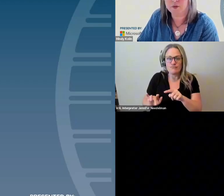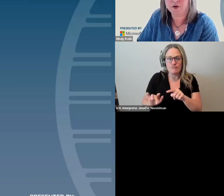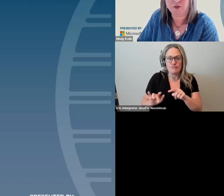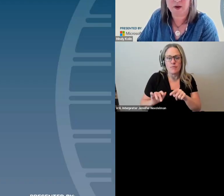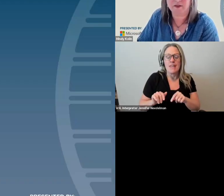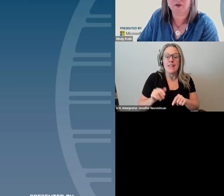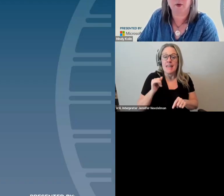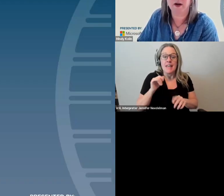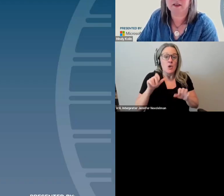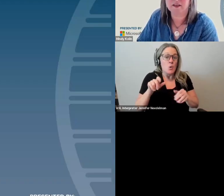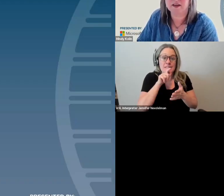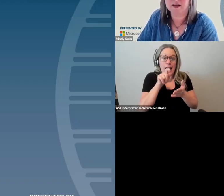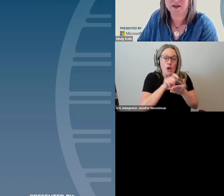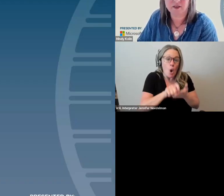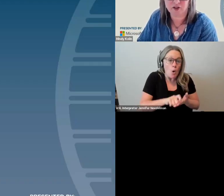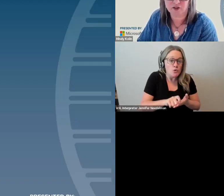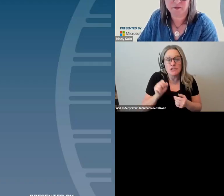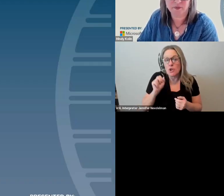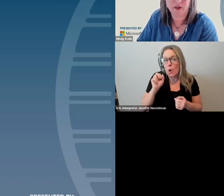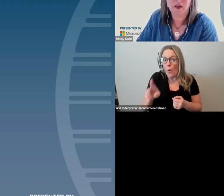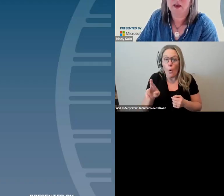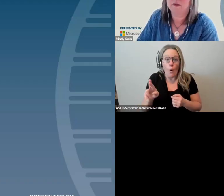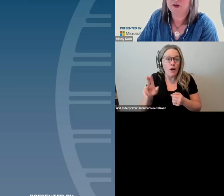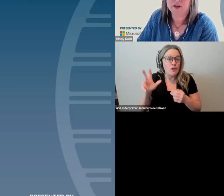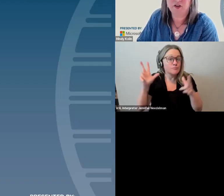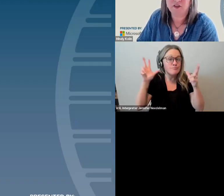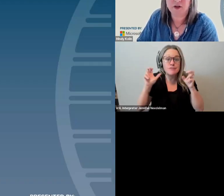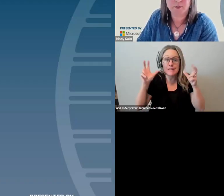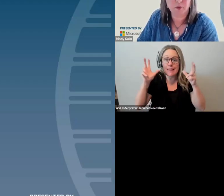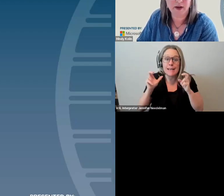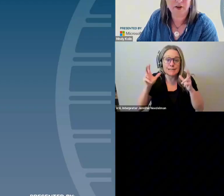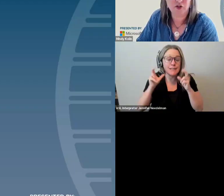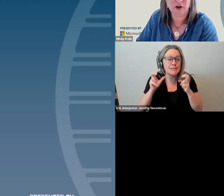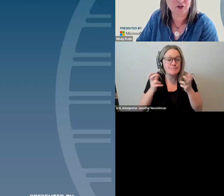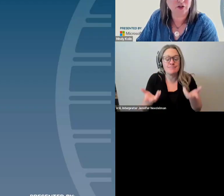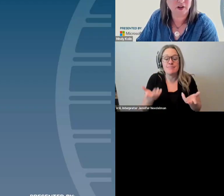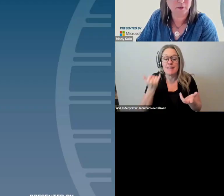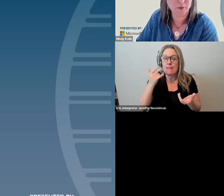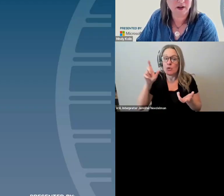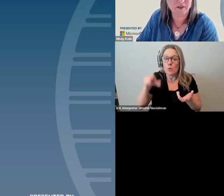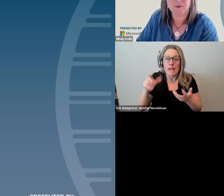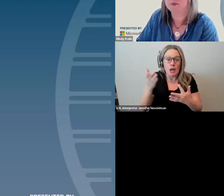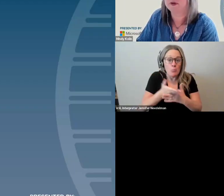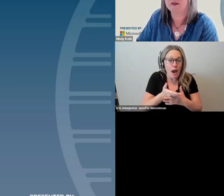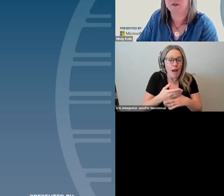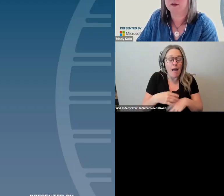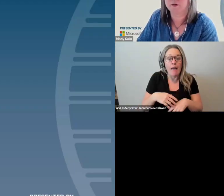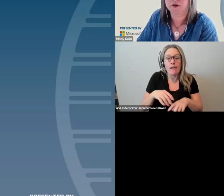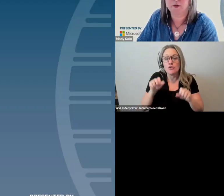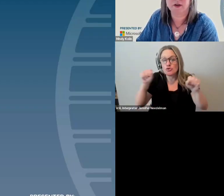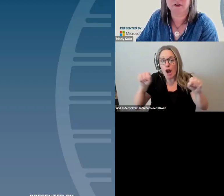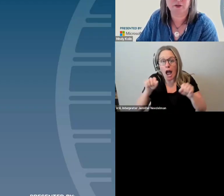Whatever works best. Quiet listening counts too. If you need to step away, stretch or take breaks, please feel free.